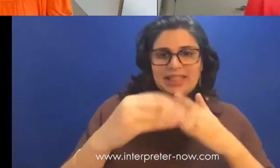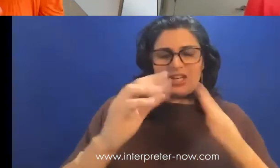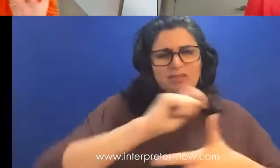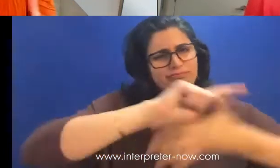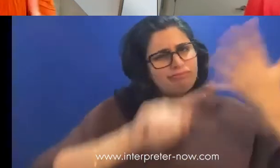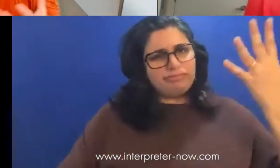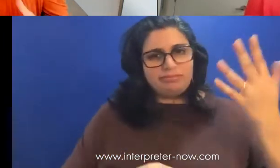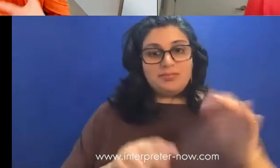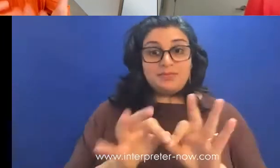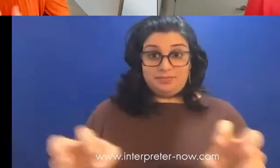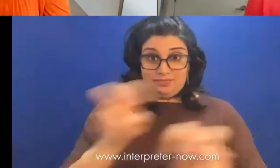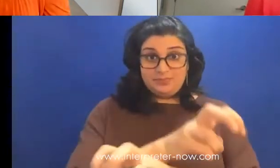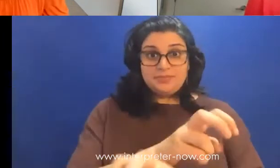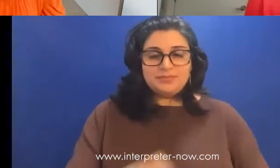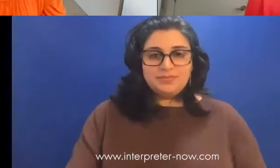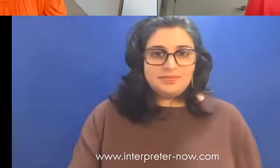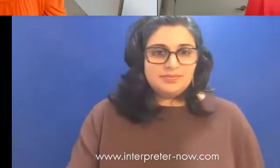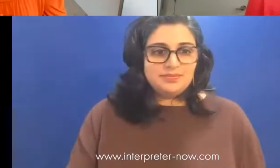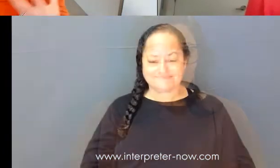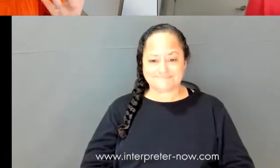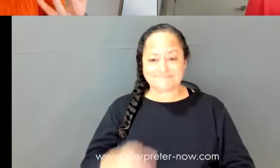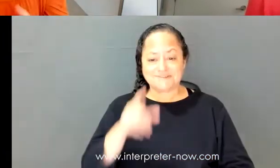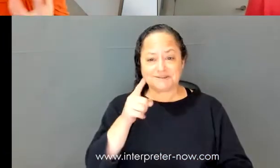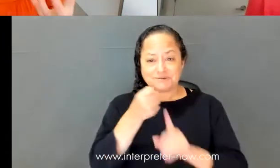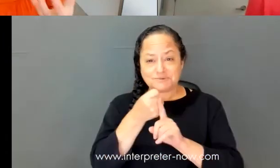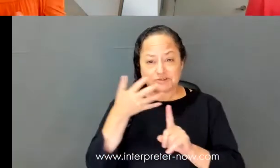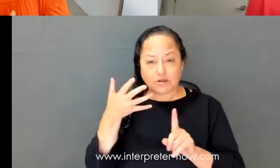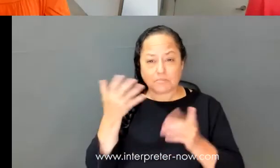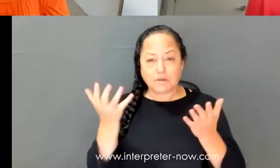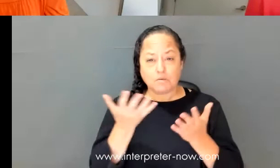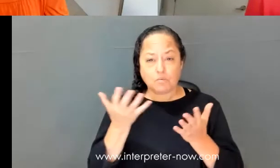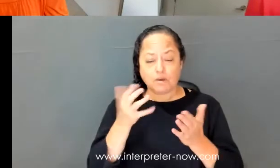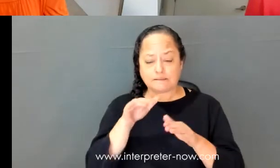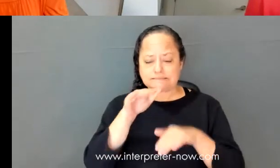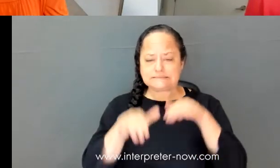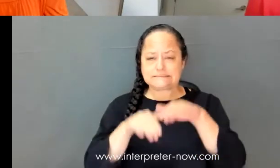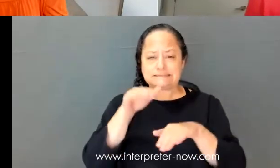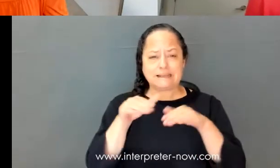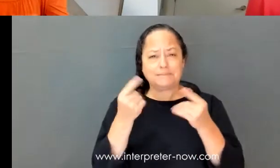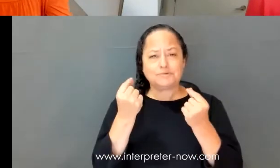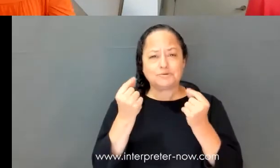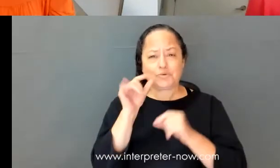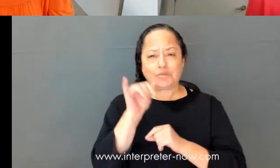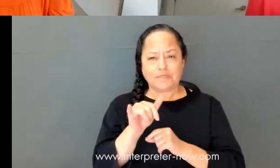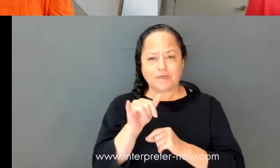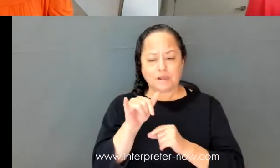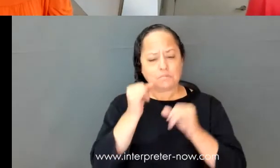Can you talk about maybe what are some of the steps to do that on an individual level?